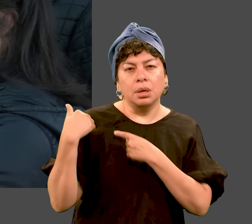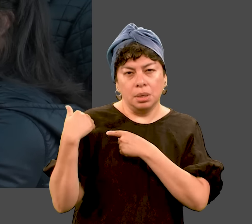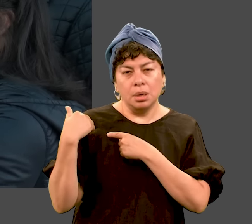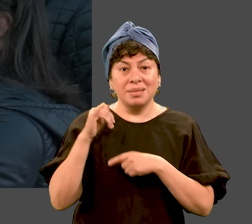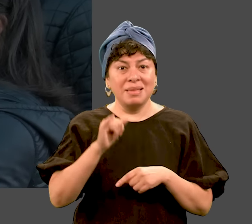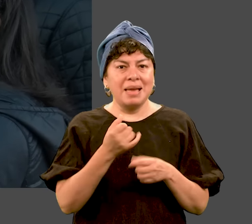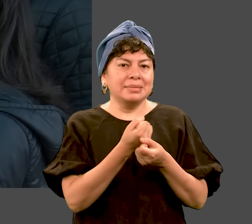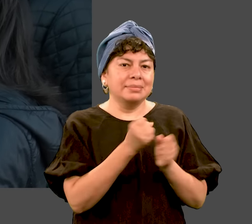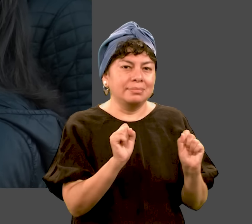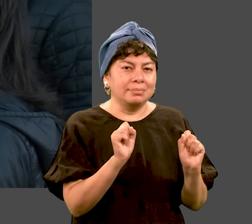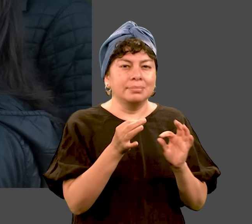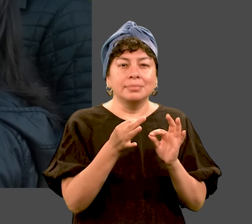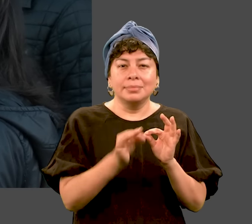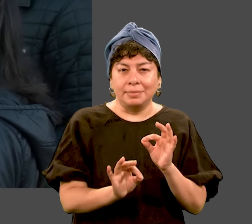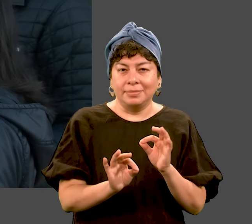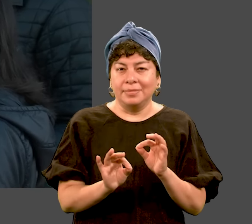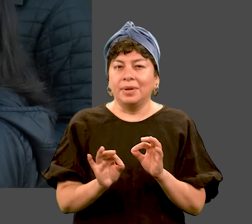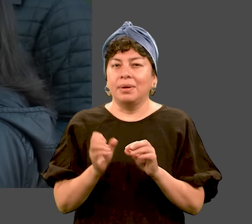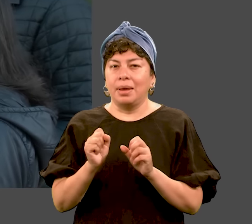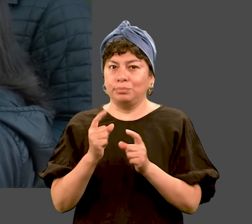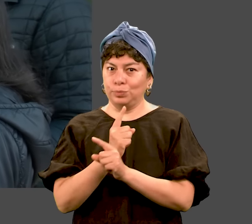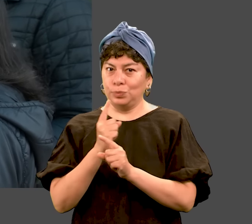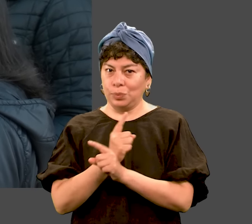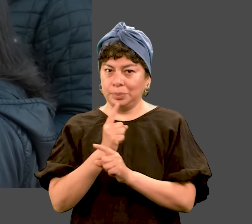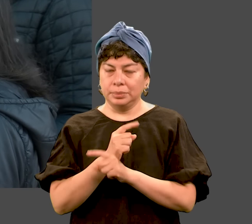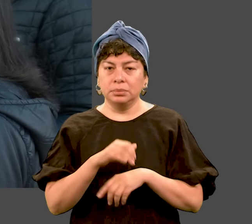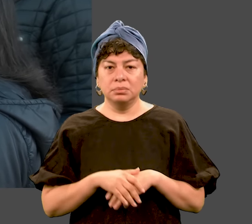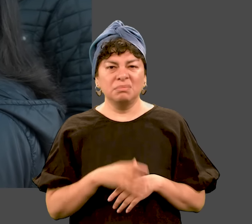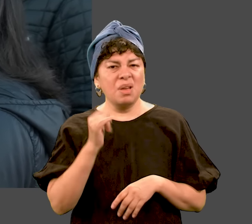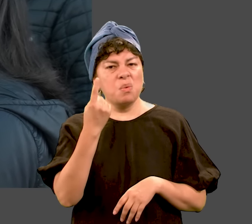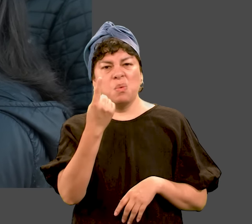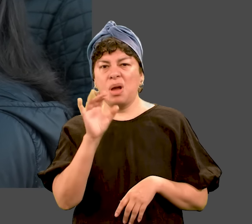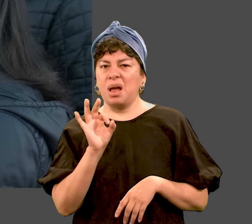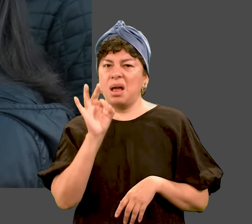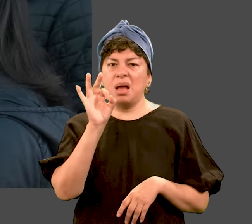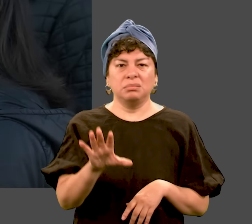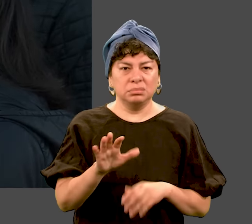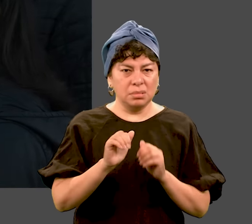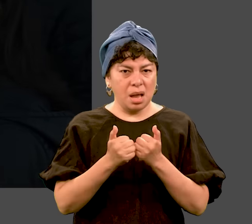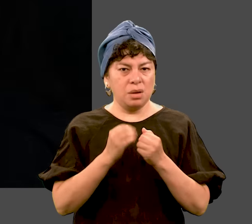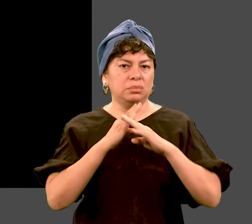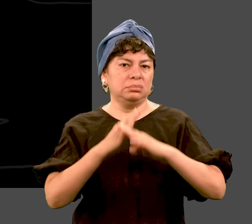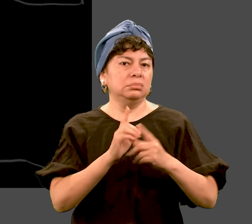that is appropriate to touch. And just that one small cue is the first step away from distantism.